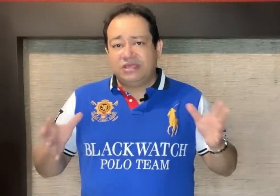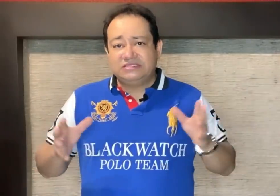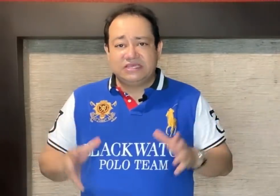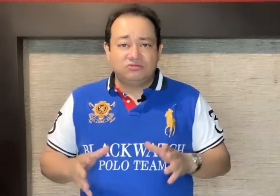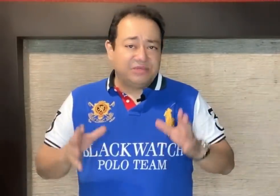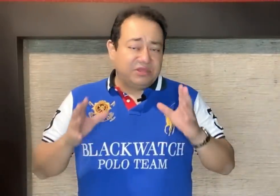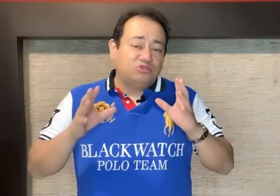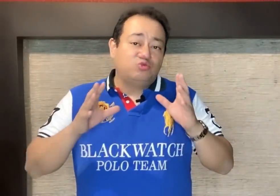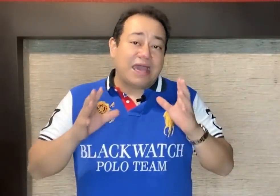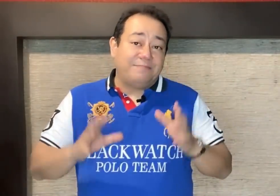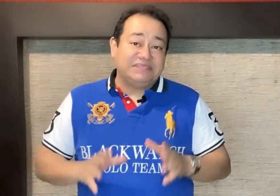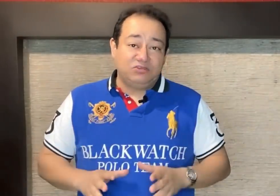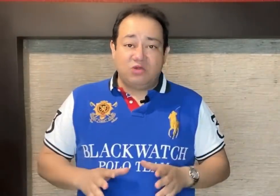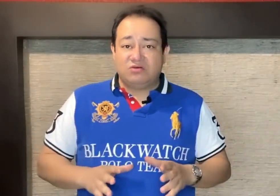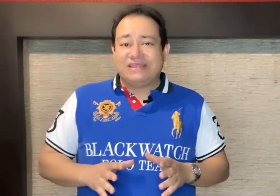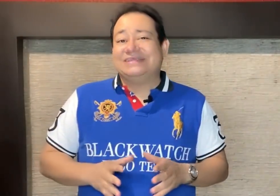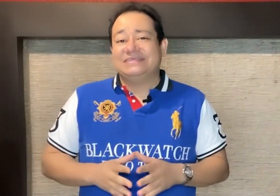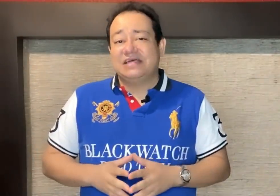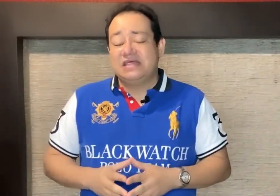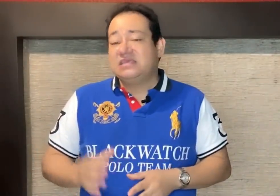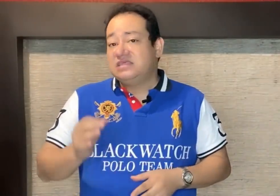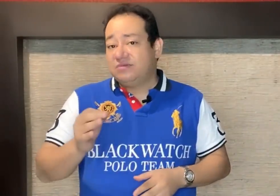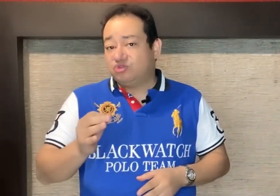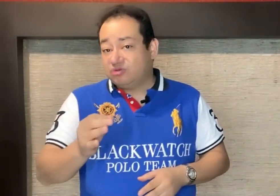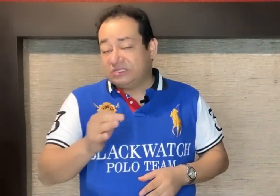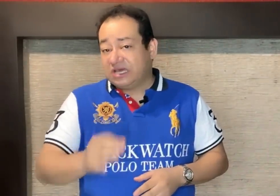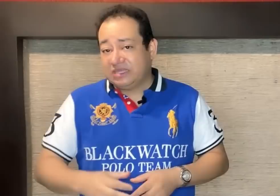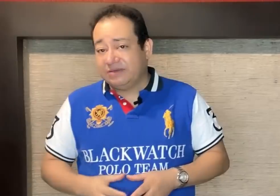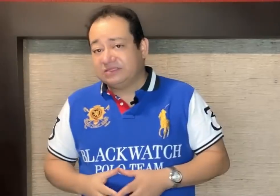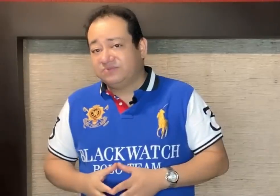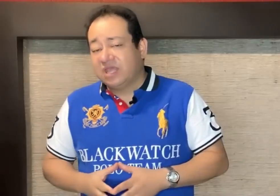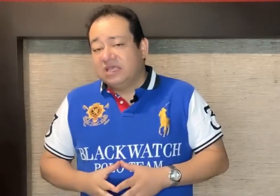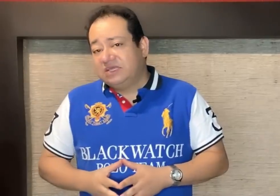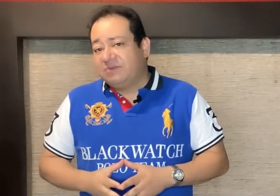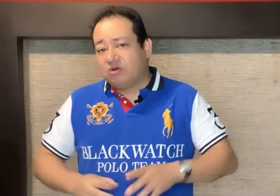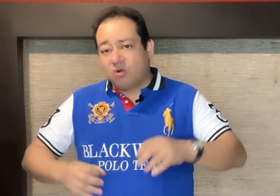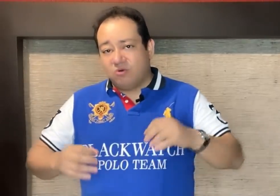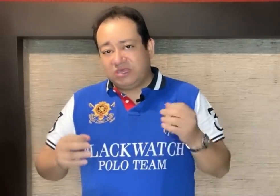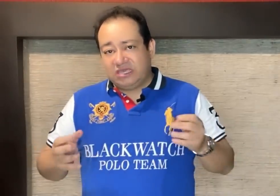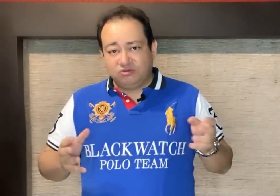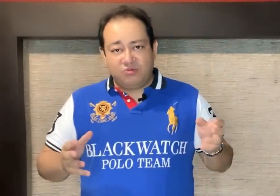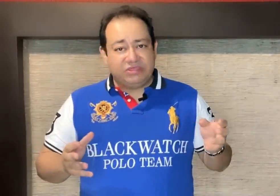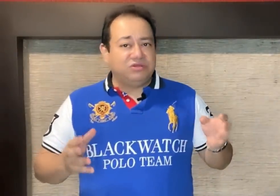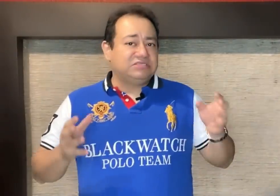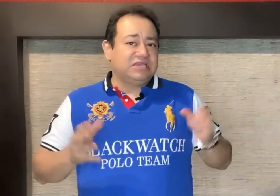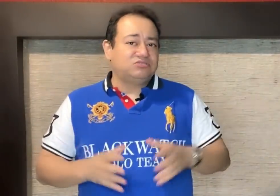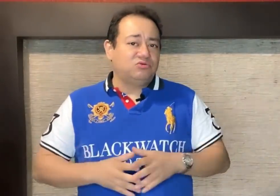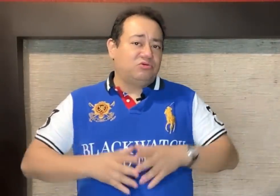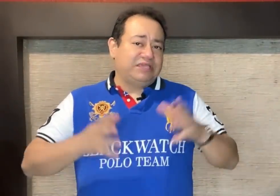he is also a calmer of anxiety and of negative emotions however like